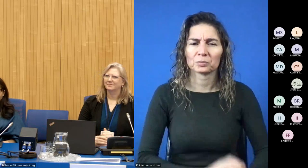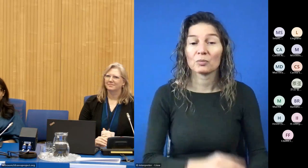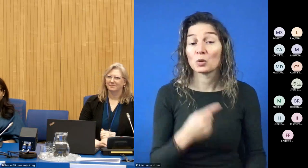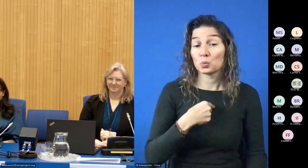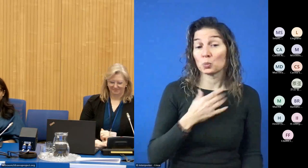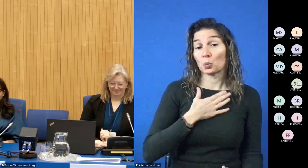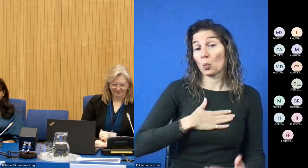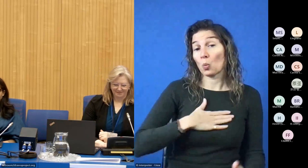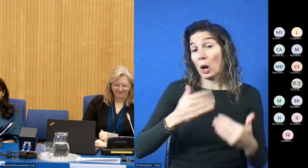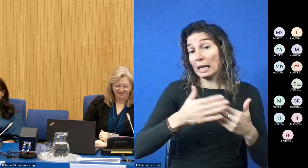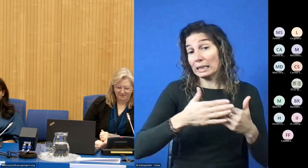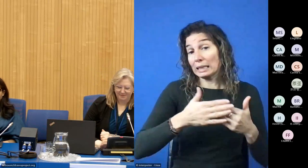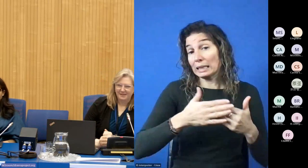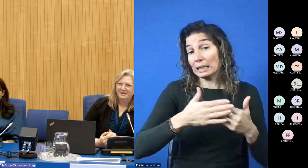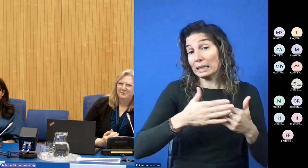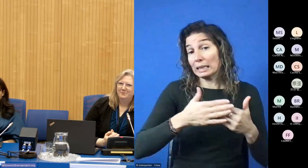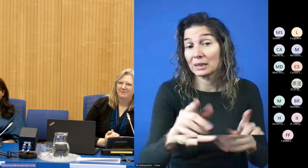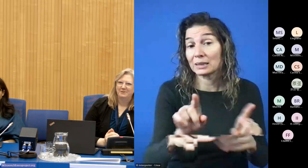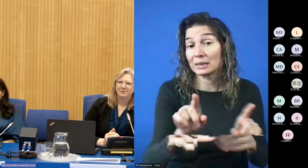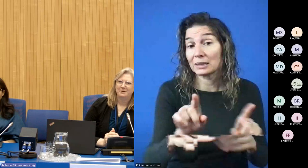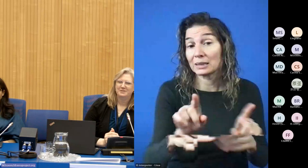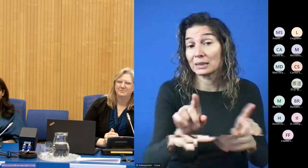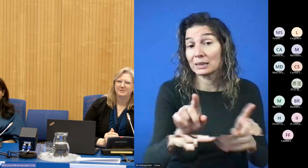Do we have another question